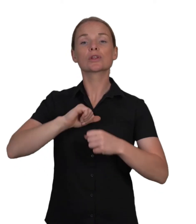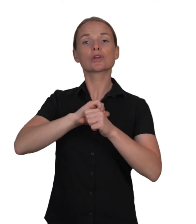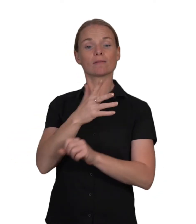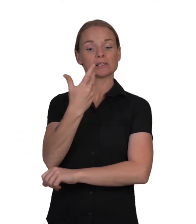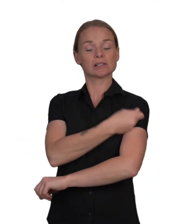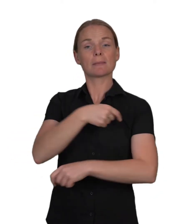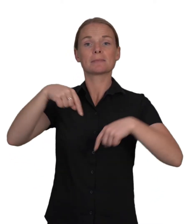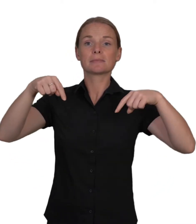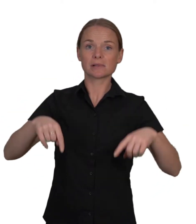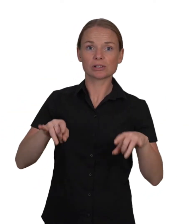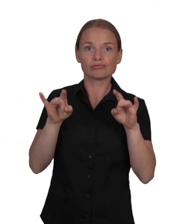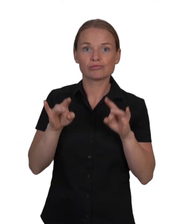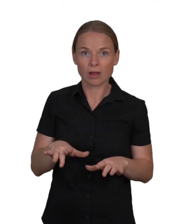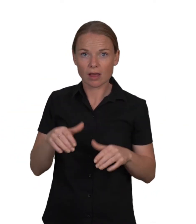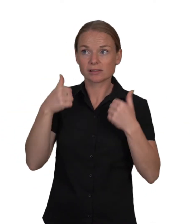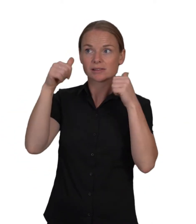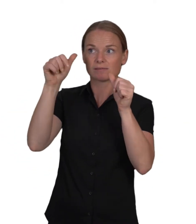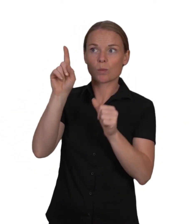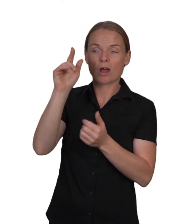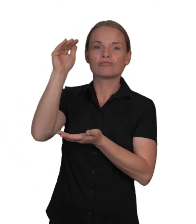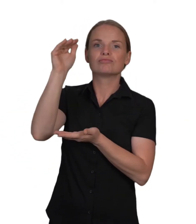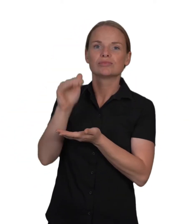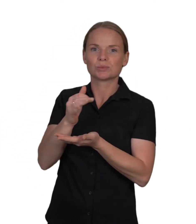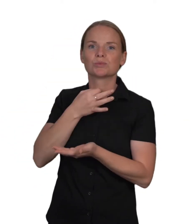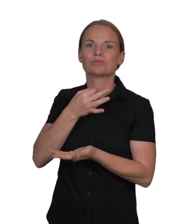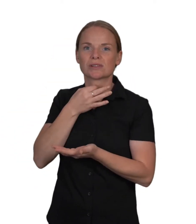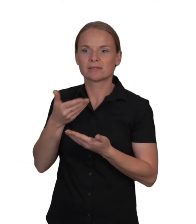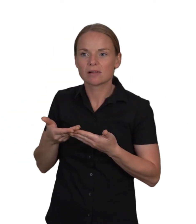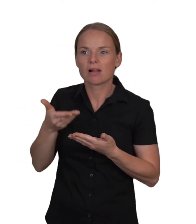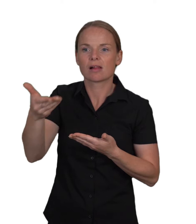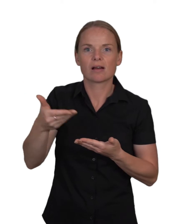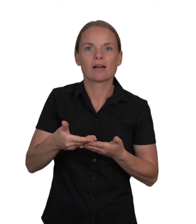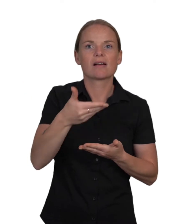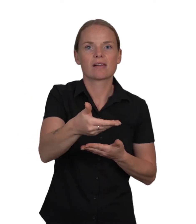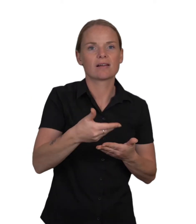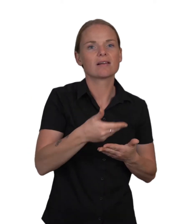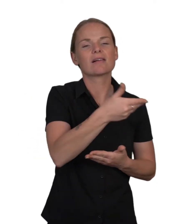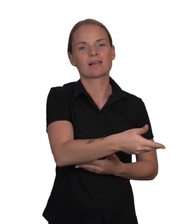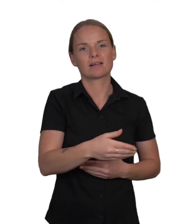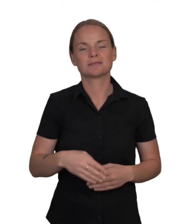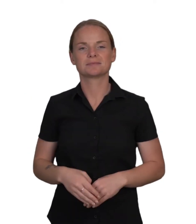However, the COVID-19 vaccines currently used in Australia are effective in reducing the likelihood of a vaccinated person transmitting the virus to close contacts if the person is infected.